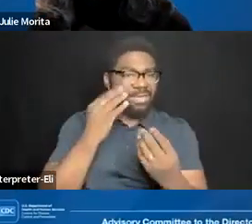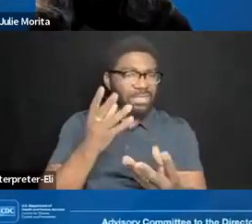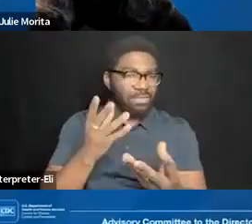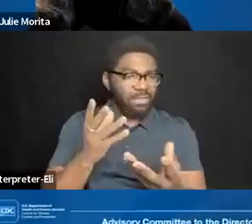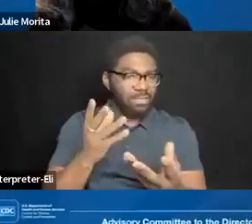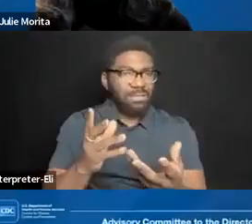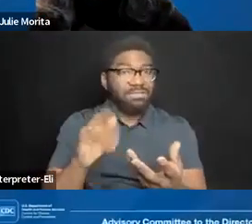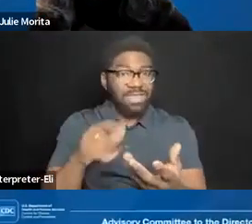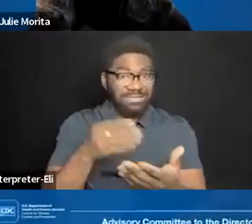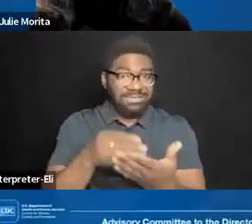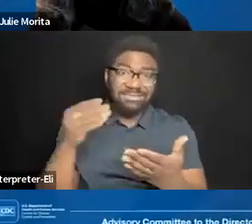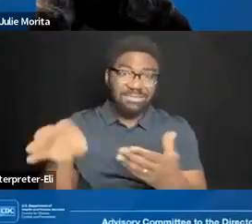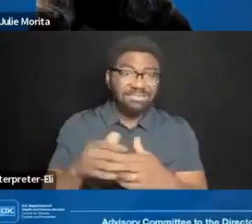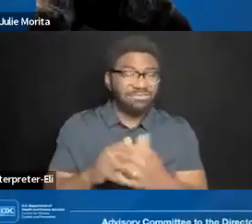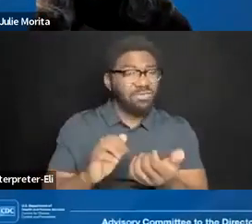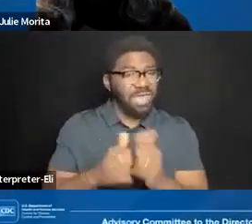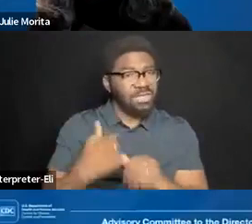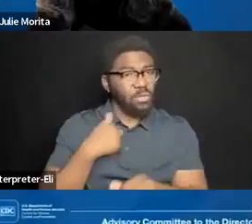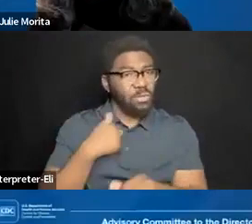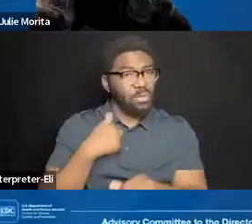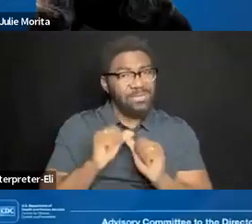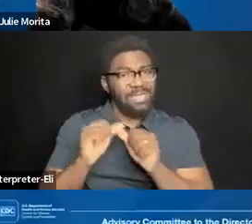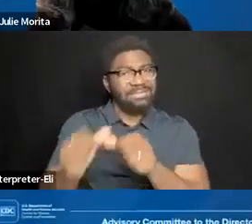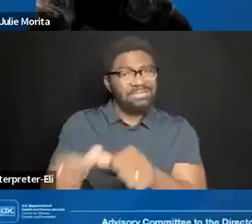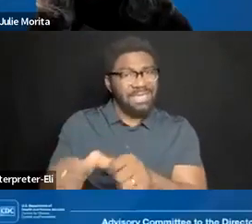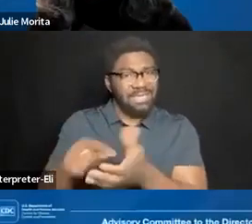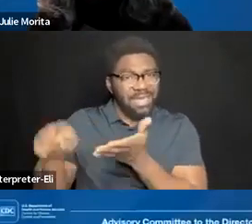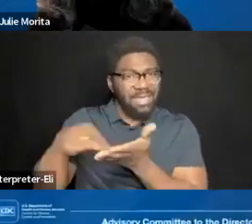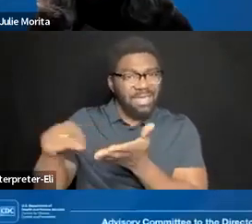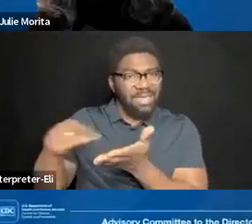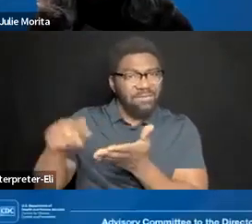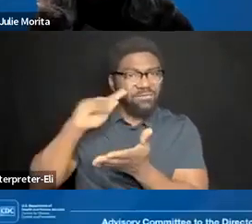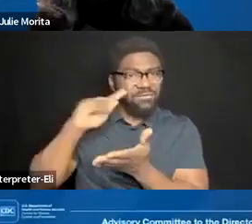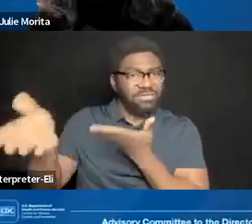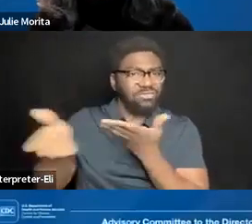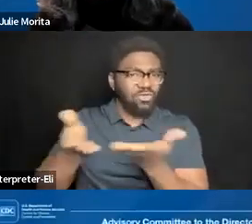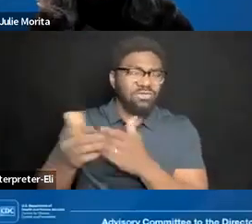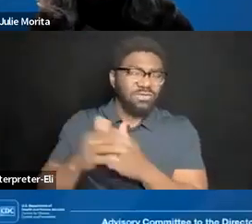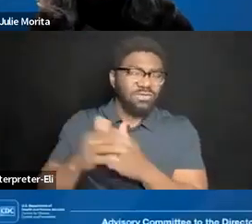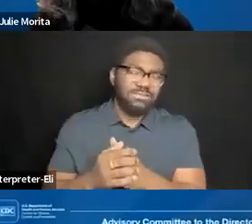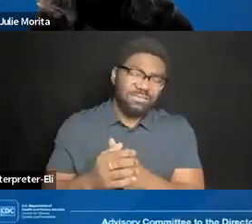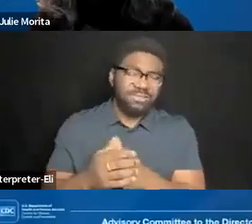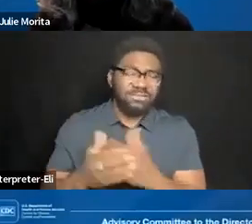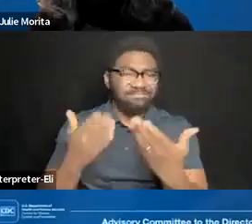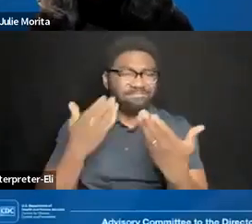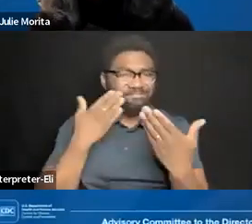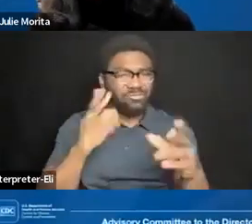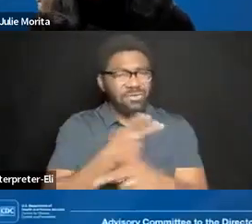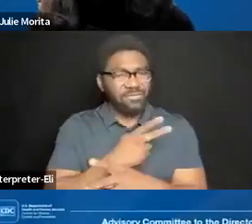that backwards for some of the progress that has been made across the jurisdictions. Thank you. Jill?